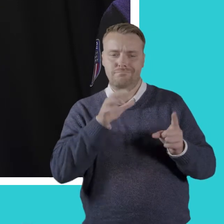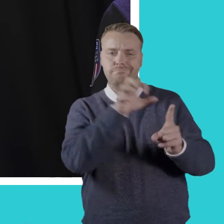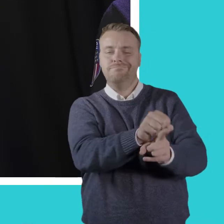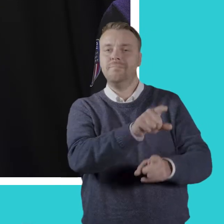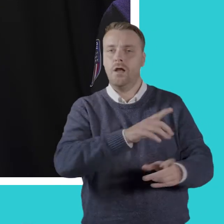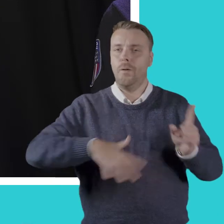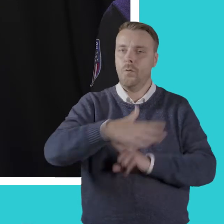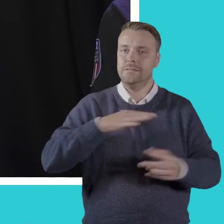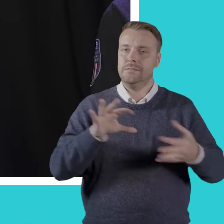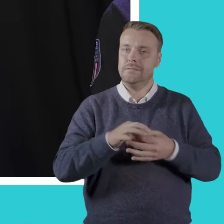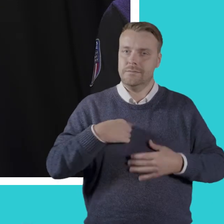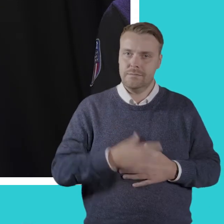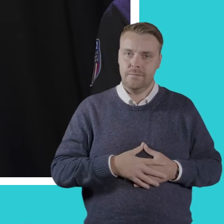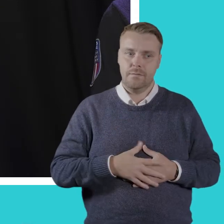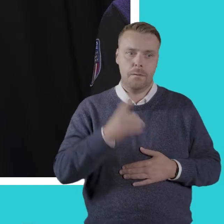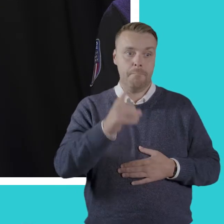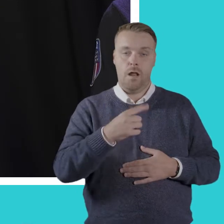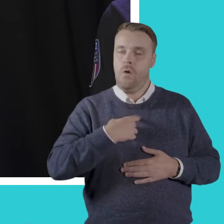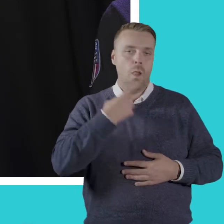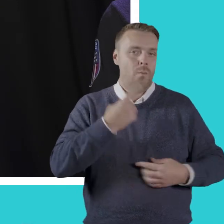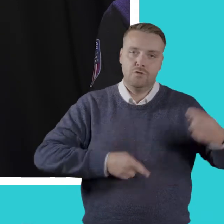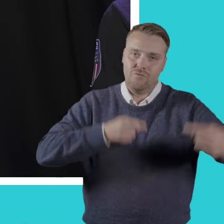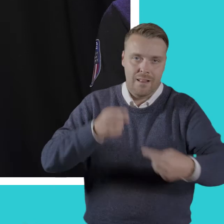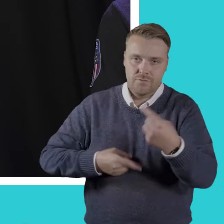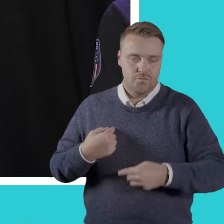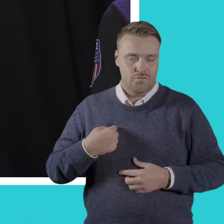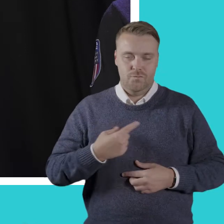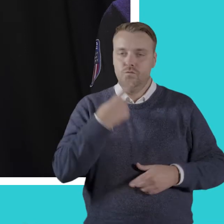at the same time I always challenge when we talk about black community or you know